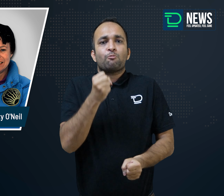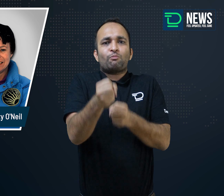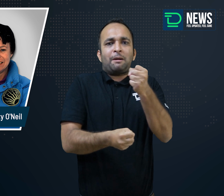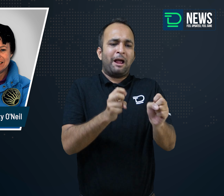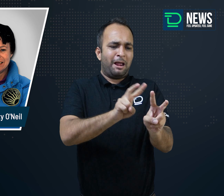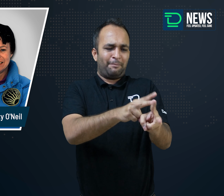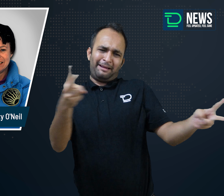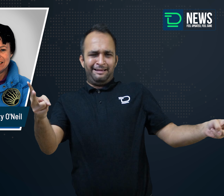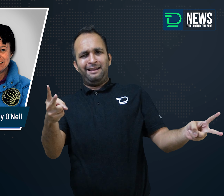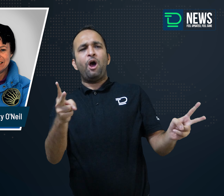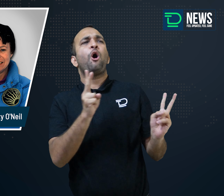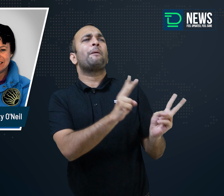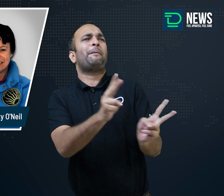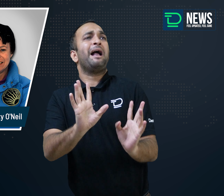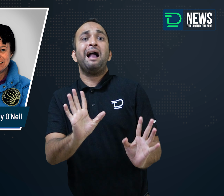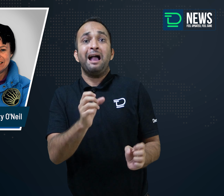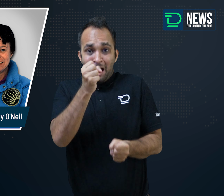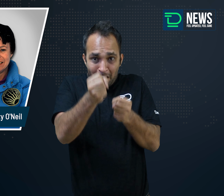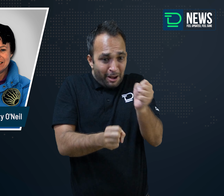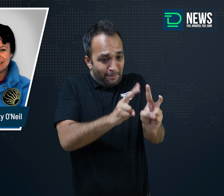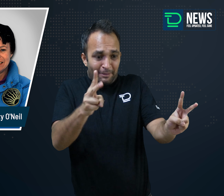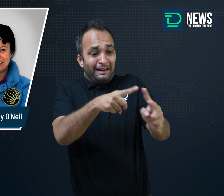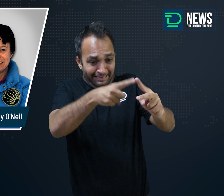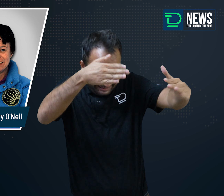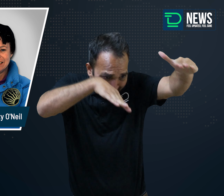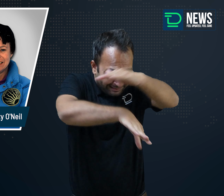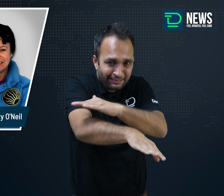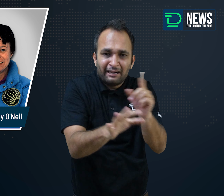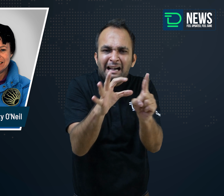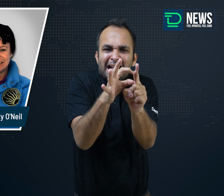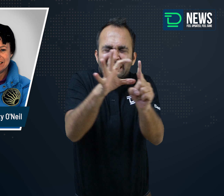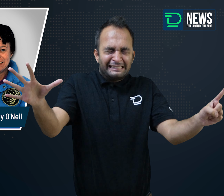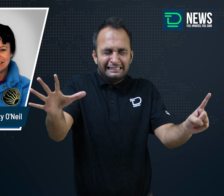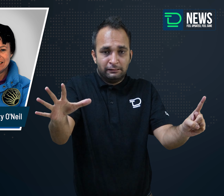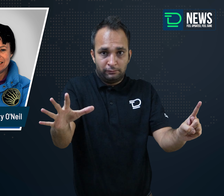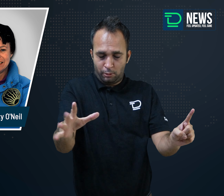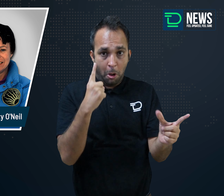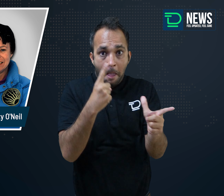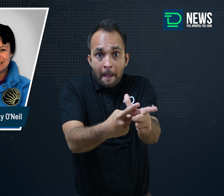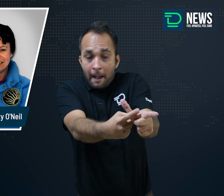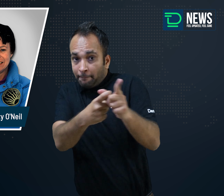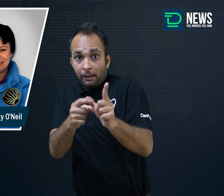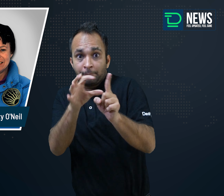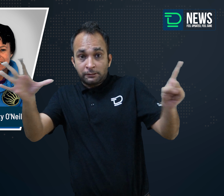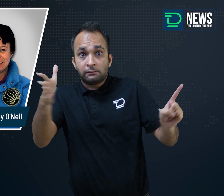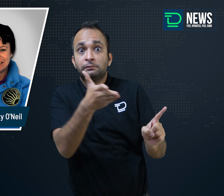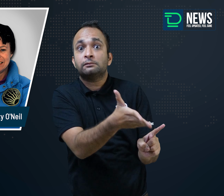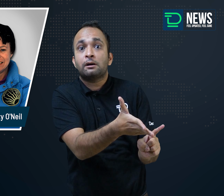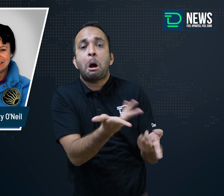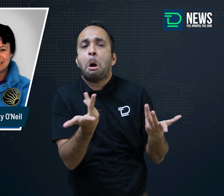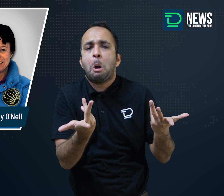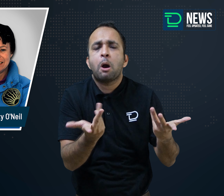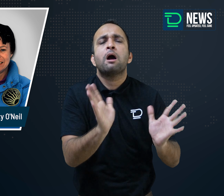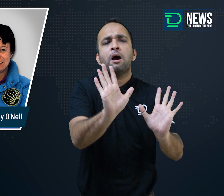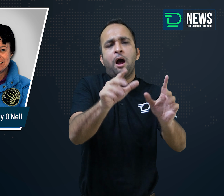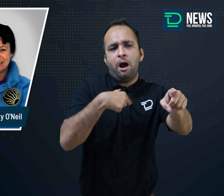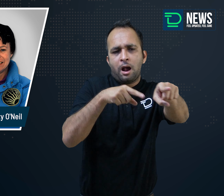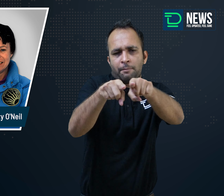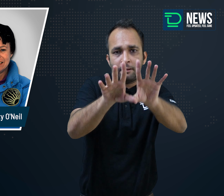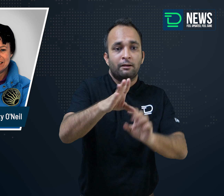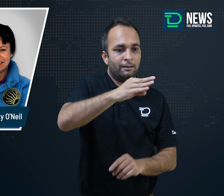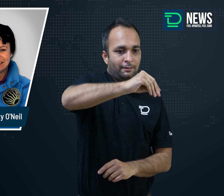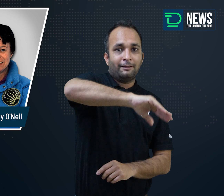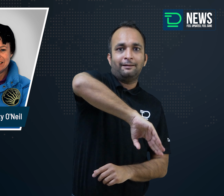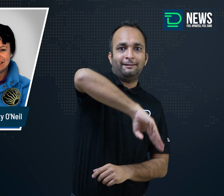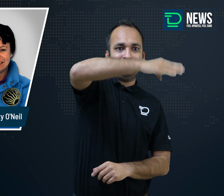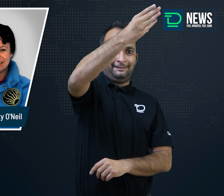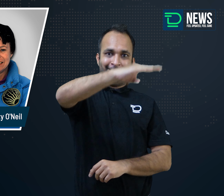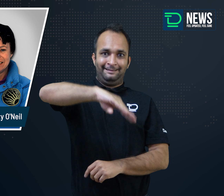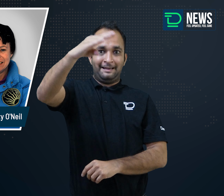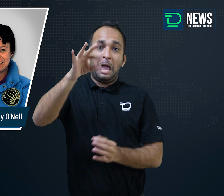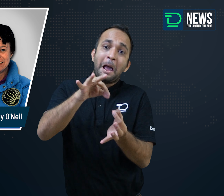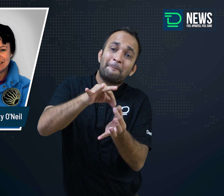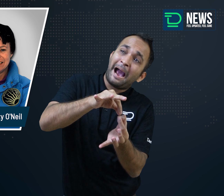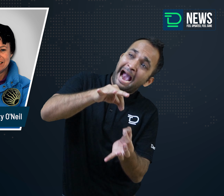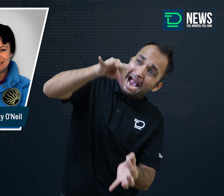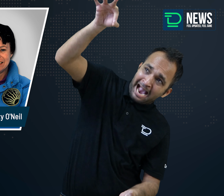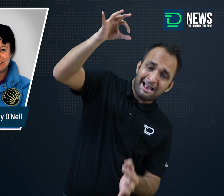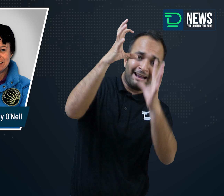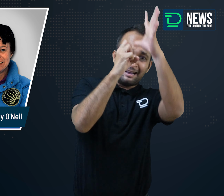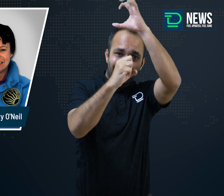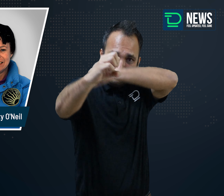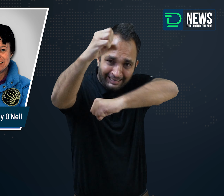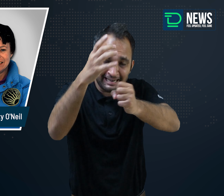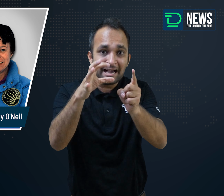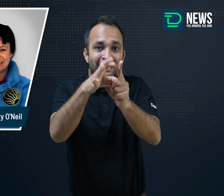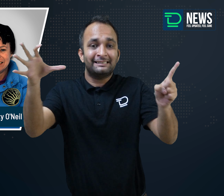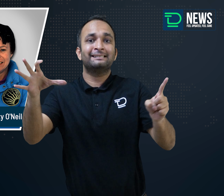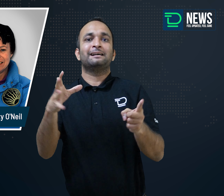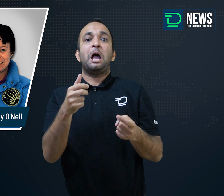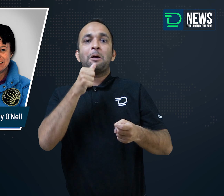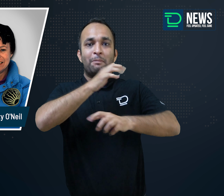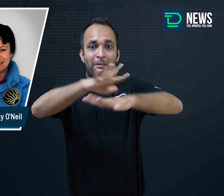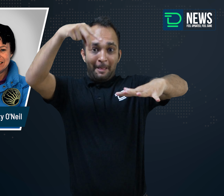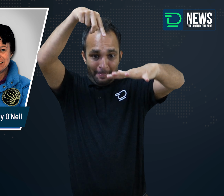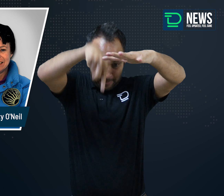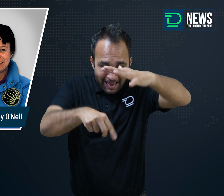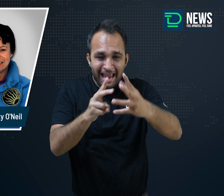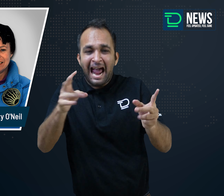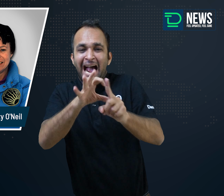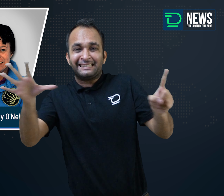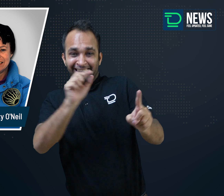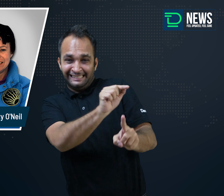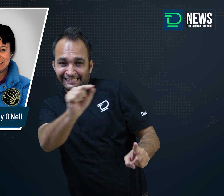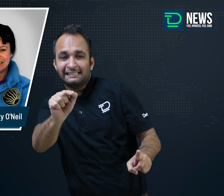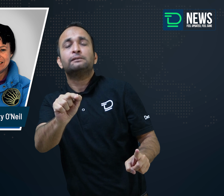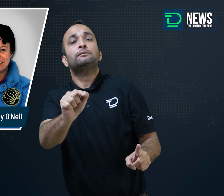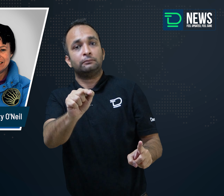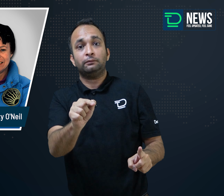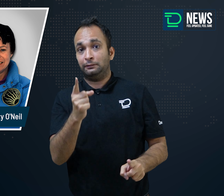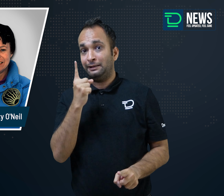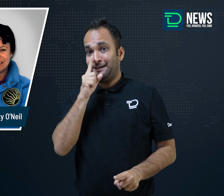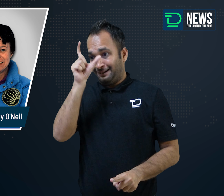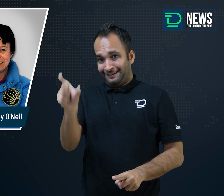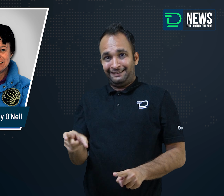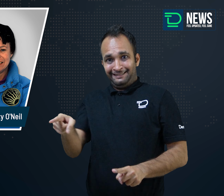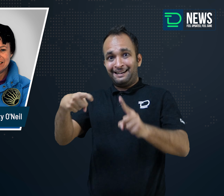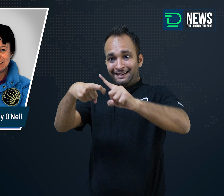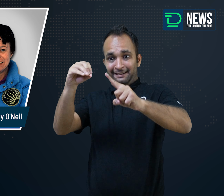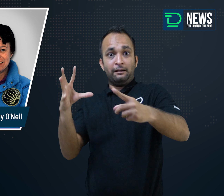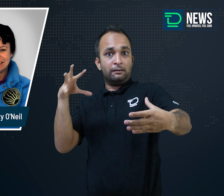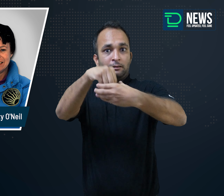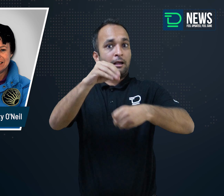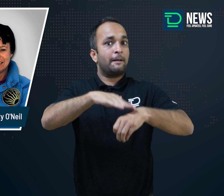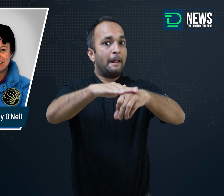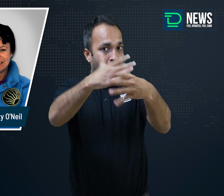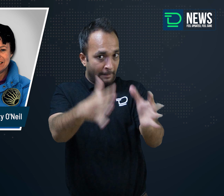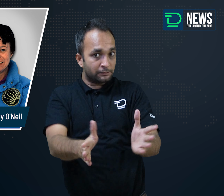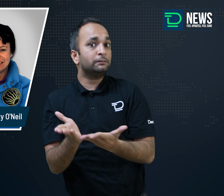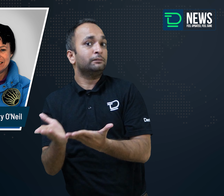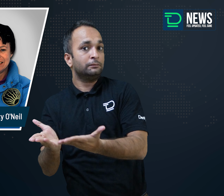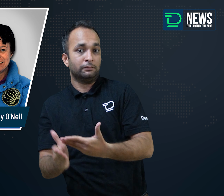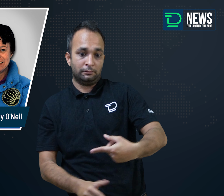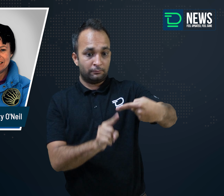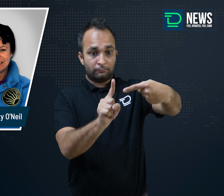She tried some of the adventurous high-speed sports